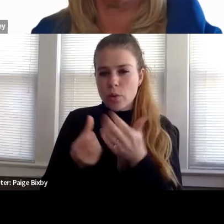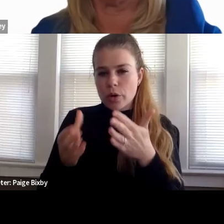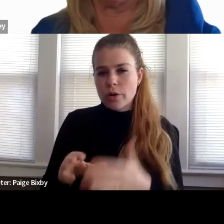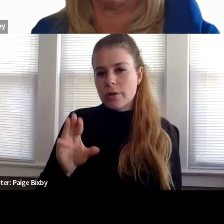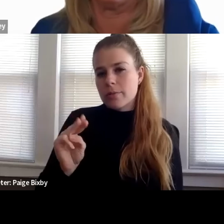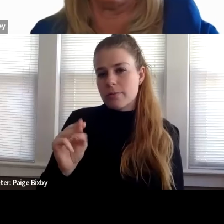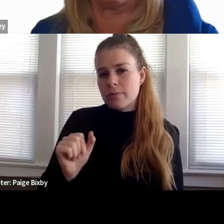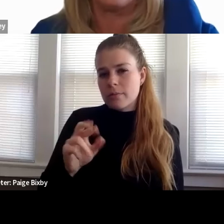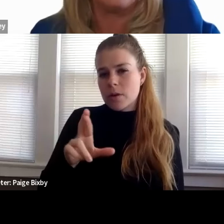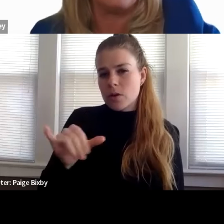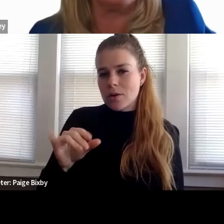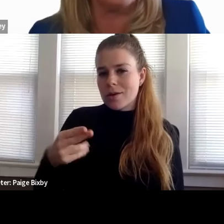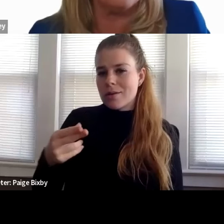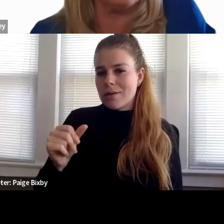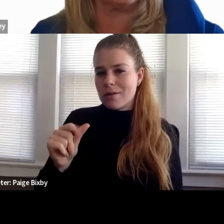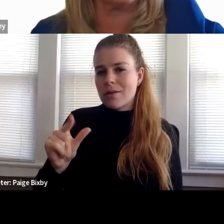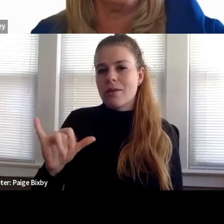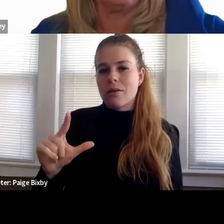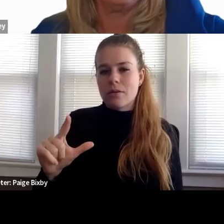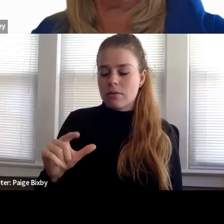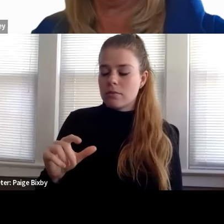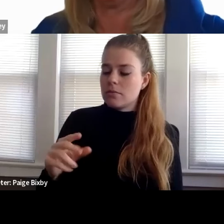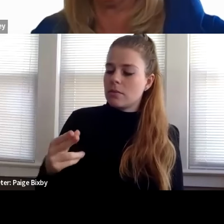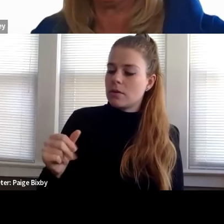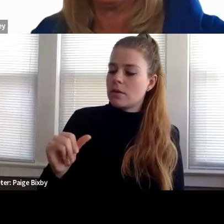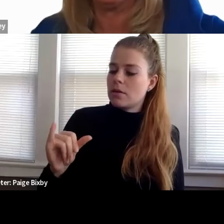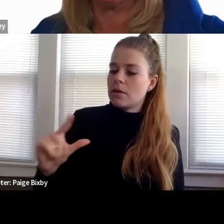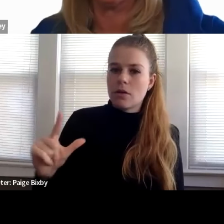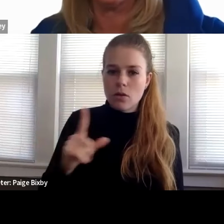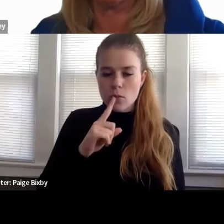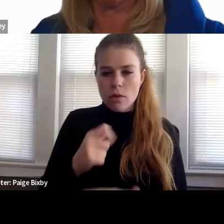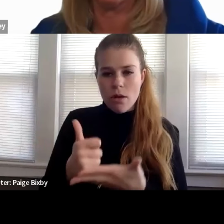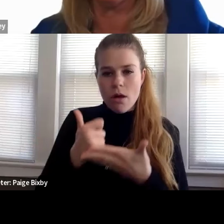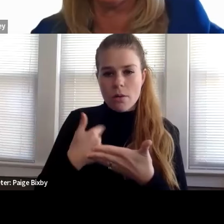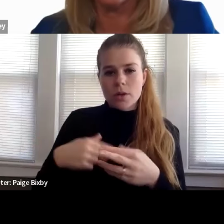that helped us build those relationships, build the forms